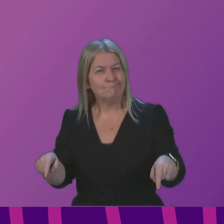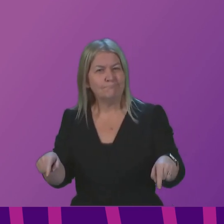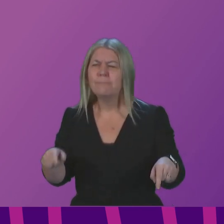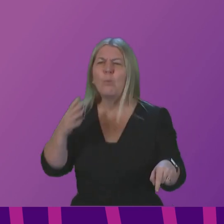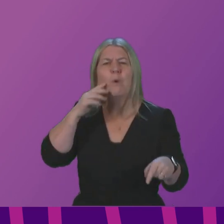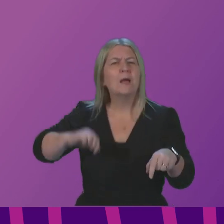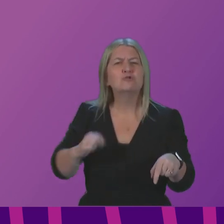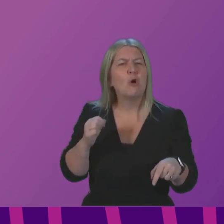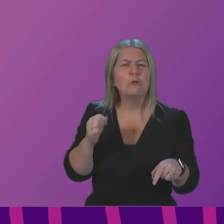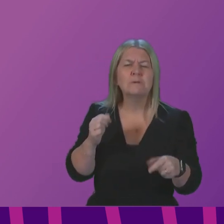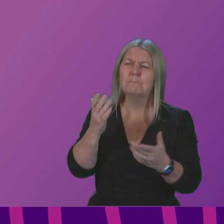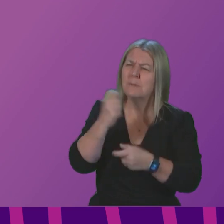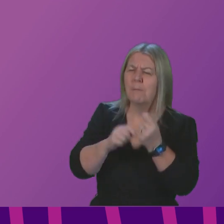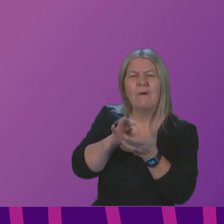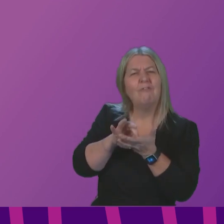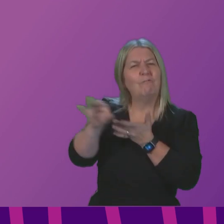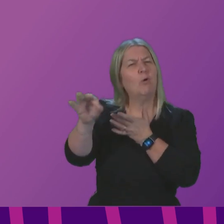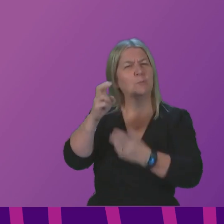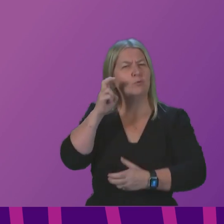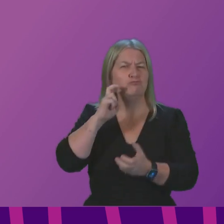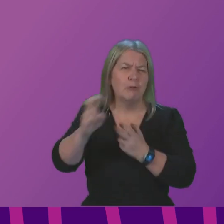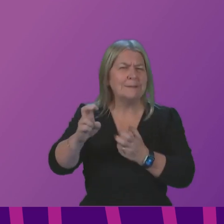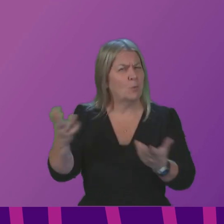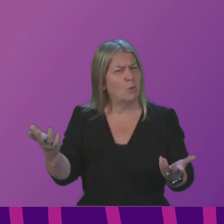public transport a reality for Scotland’s passengers?